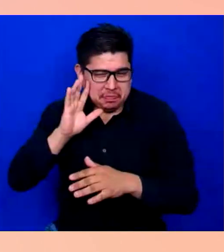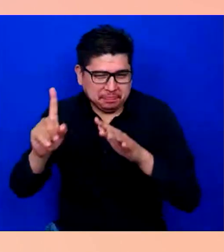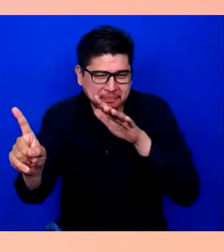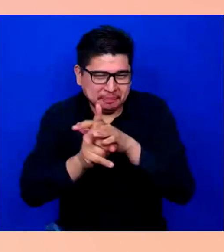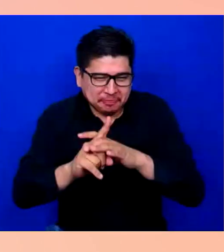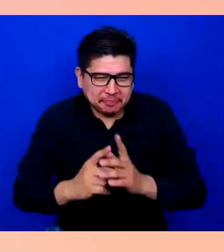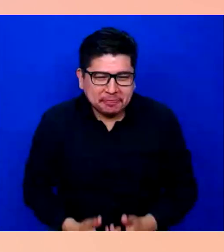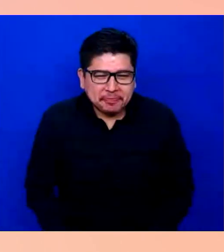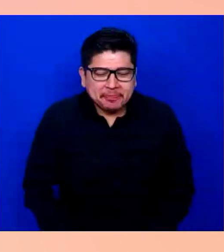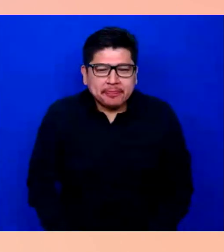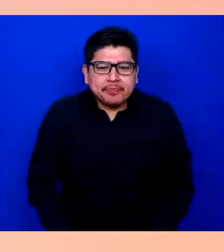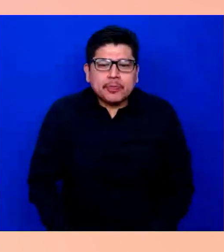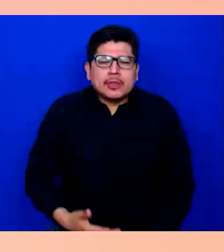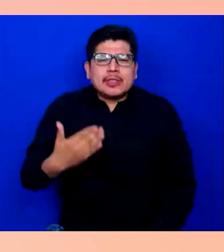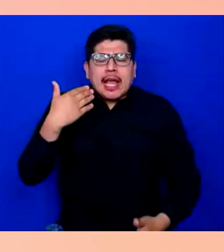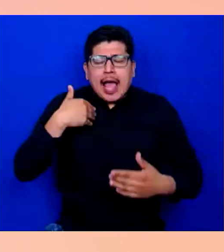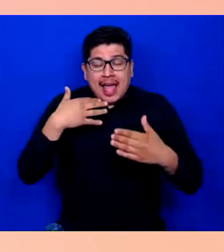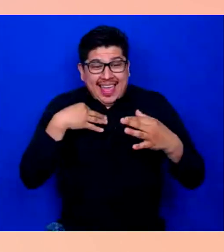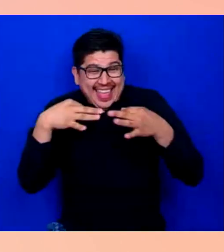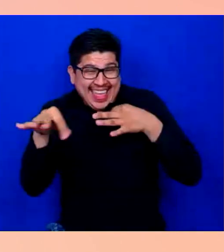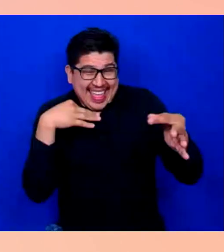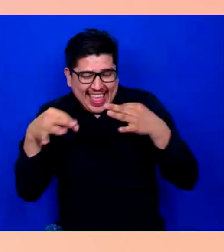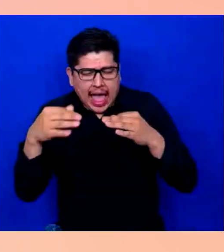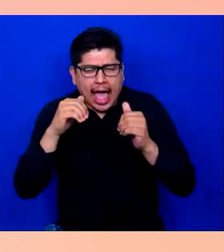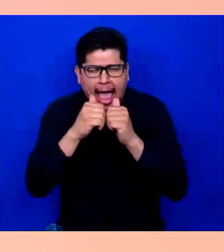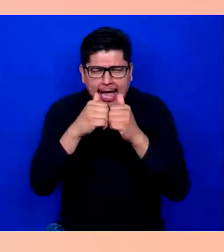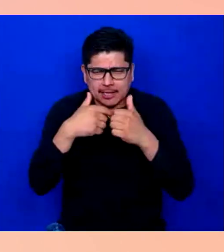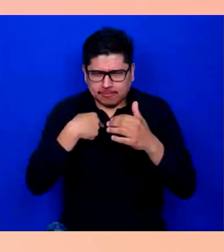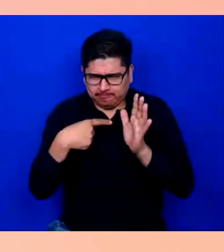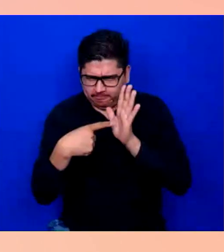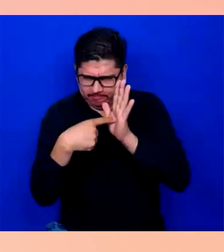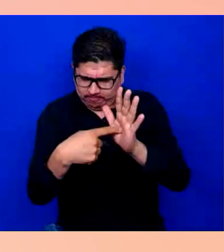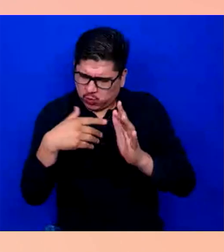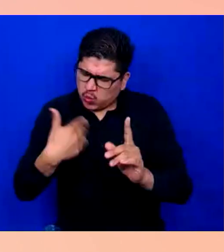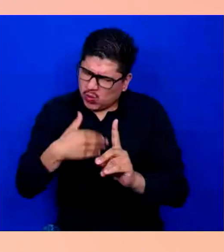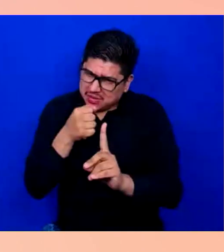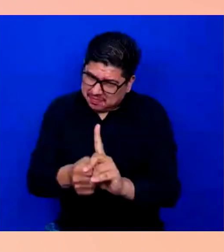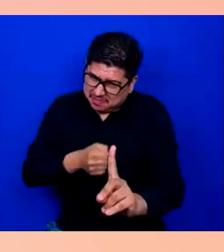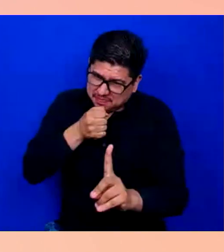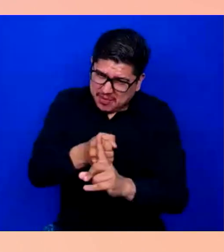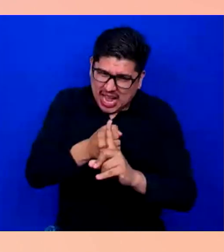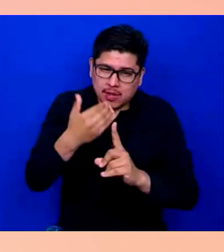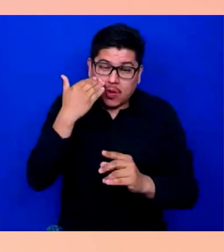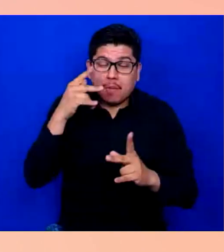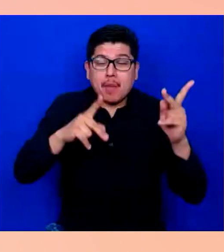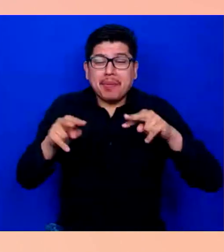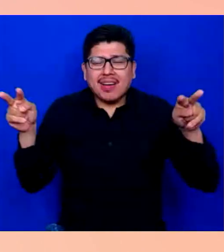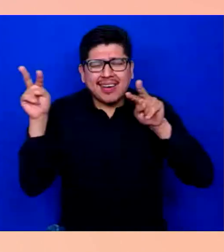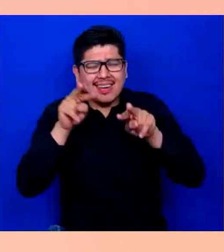just how impactful this is. I know a lot of people look at these things and they think it's just saving you busy work,